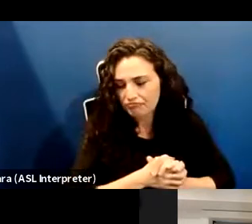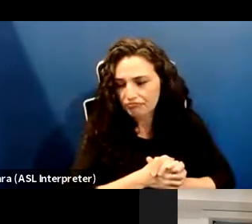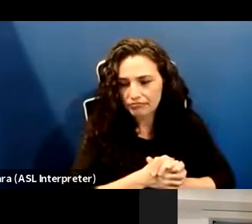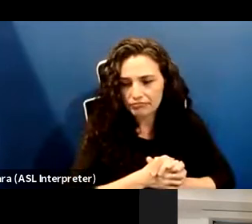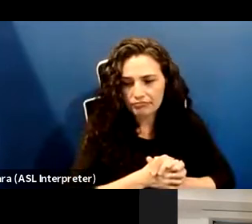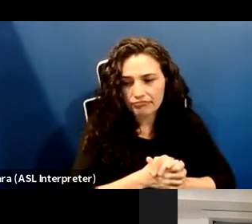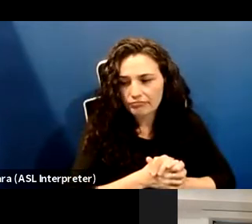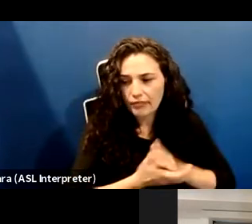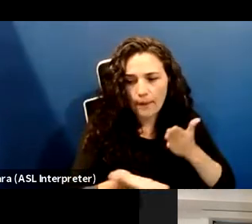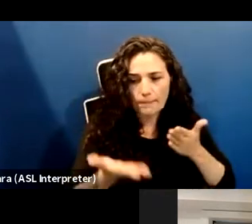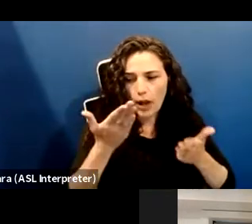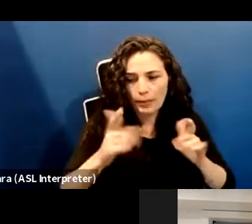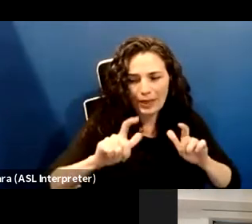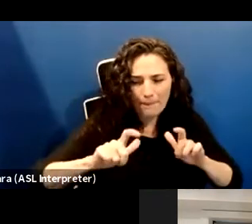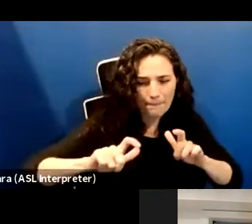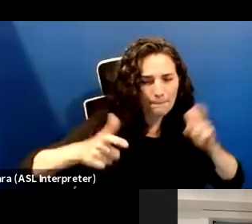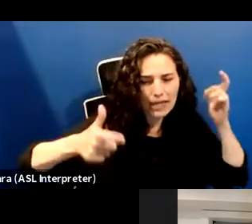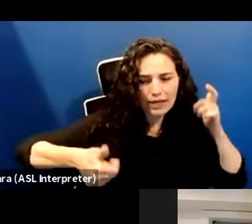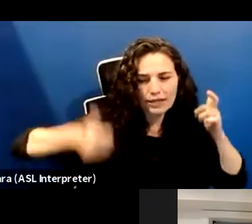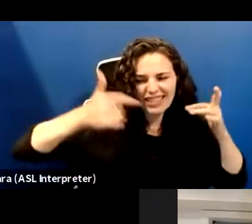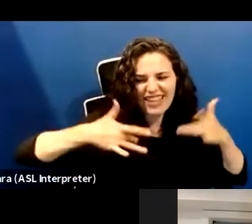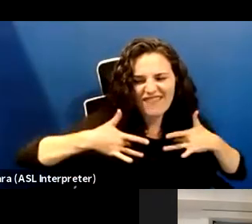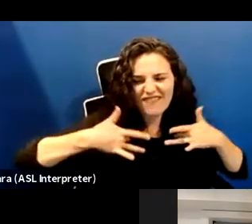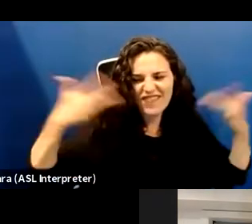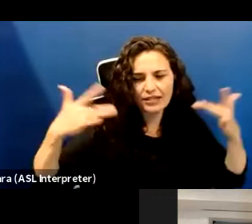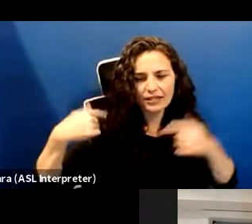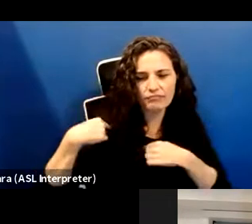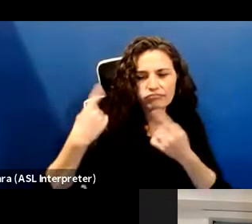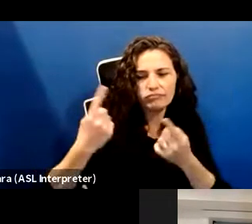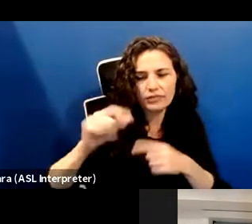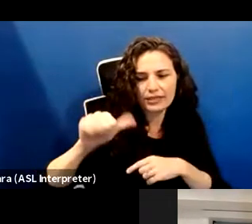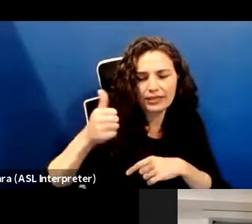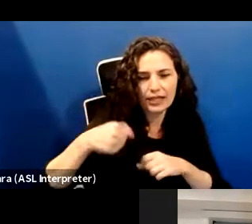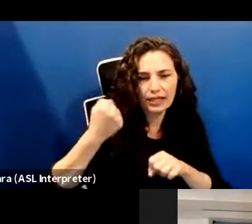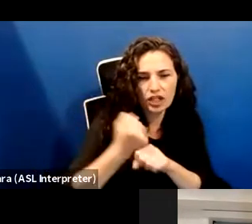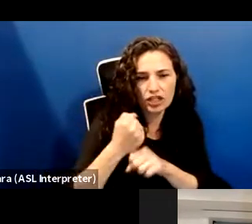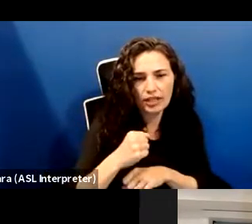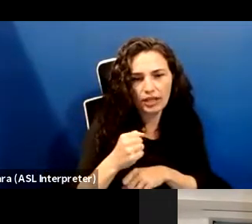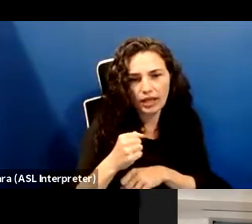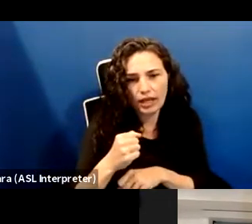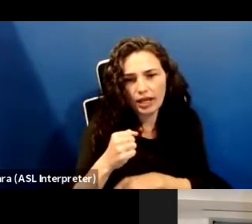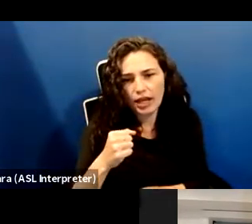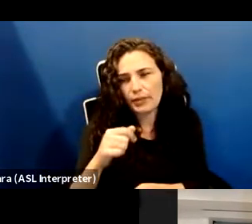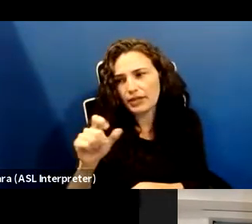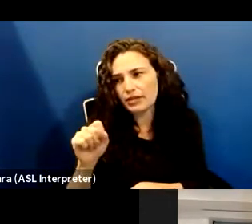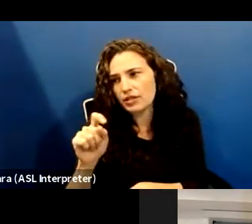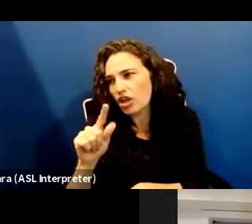probably the biggest event in the last 10 years, or since SARS, but even much bigger, and they knew it was gonna come.